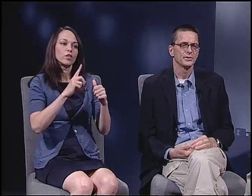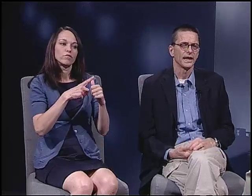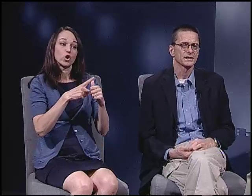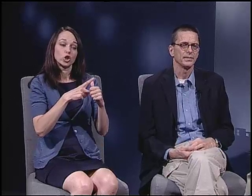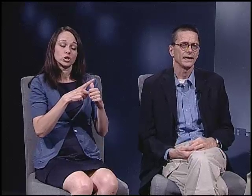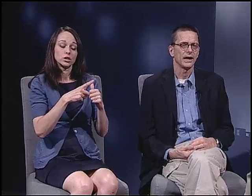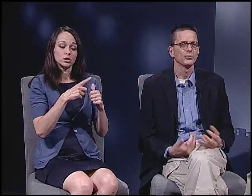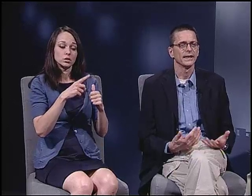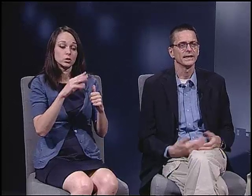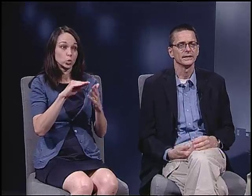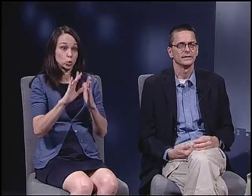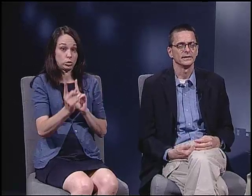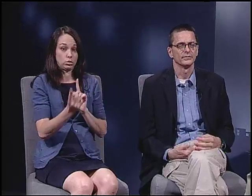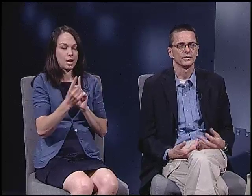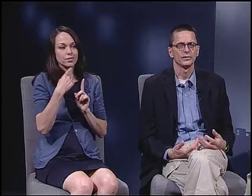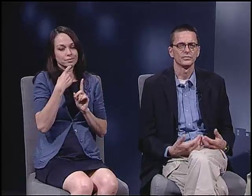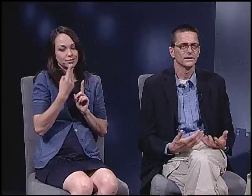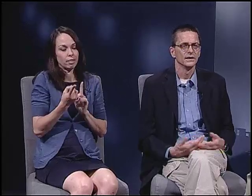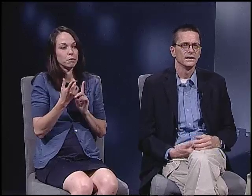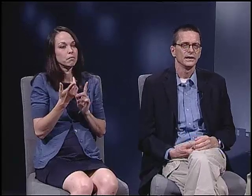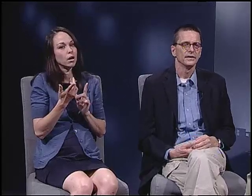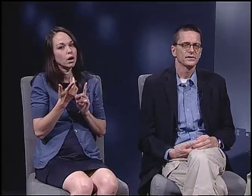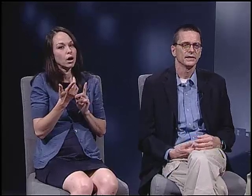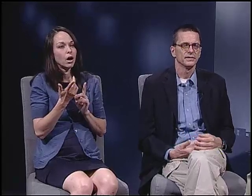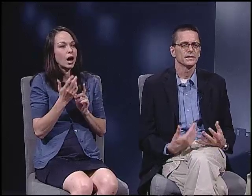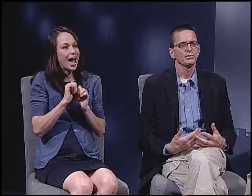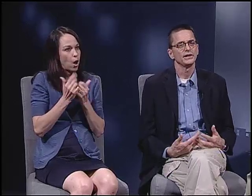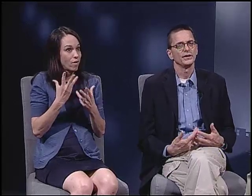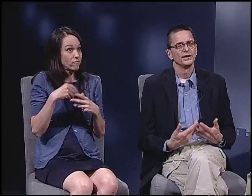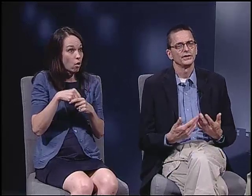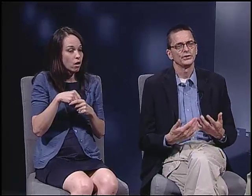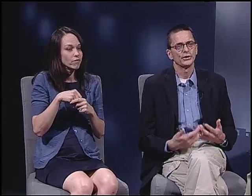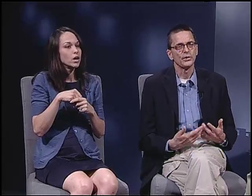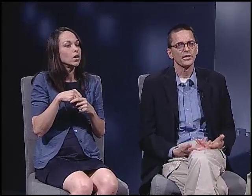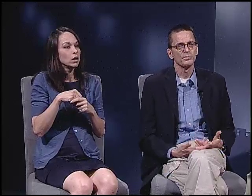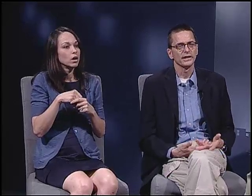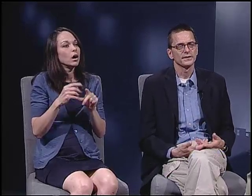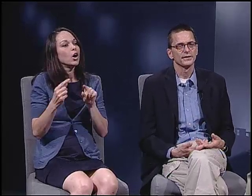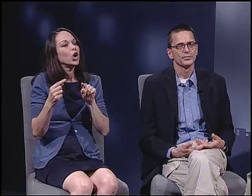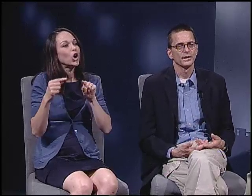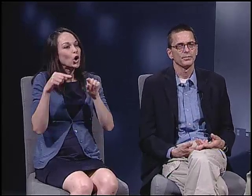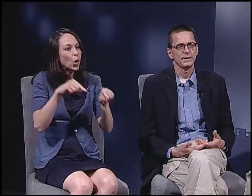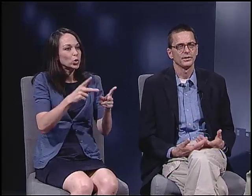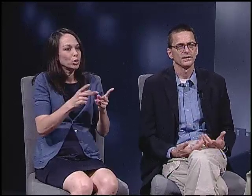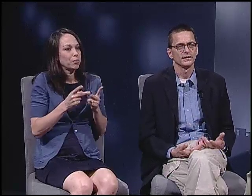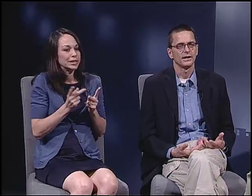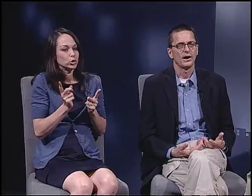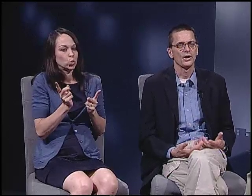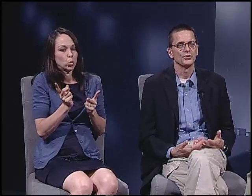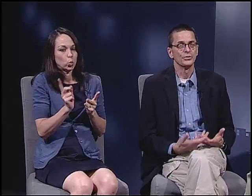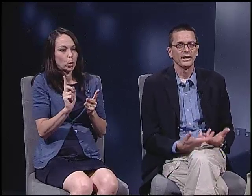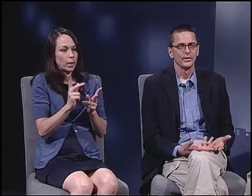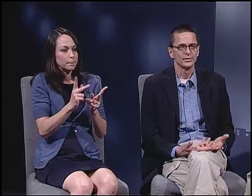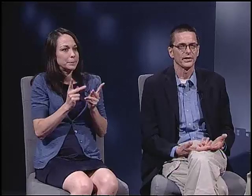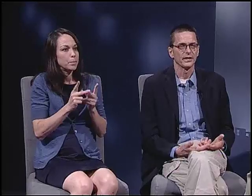who ask me how do I get involved, is to simply to go to the places where people are doing those things.